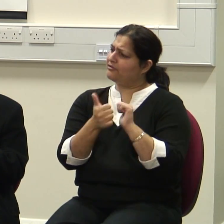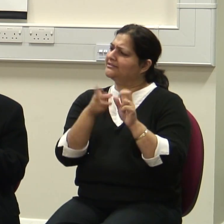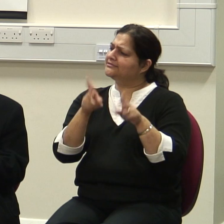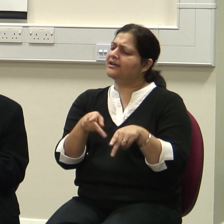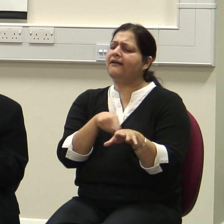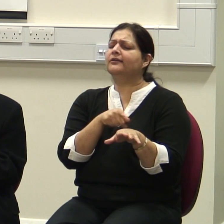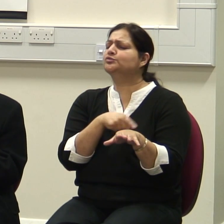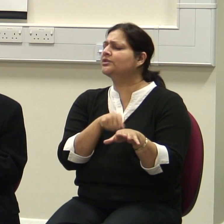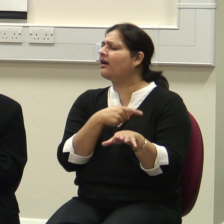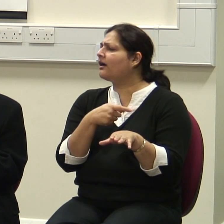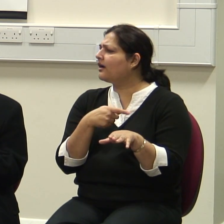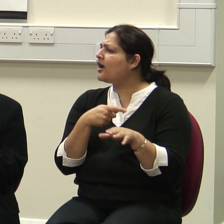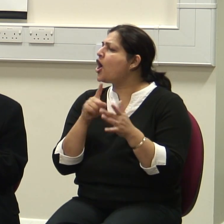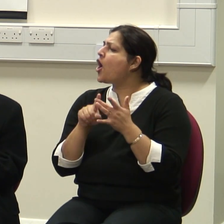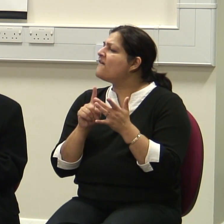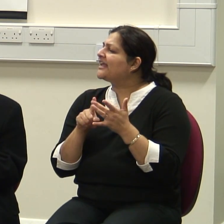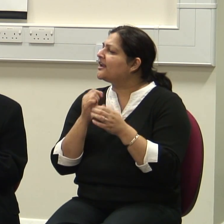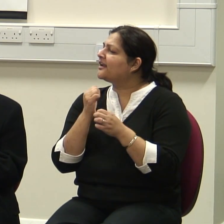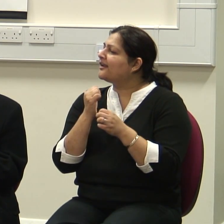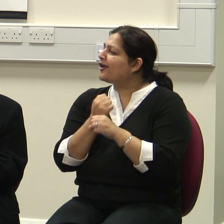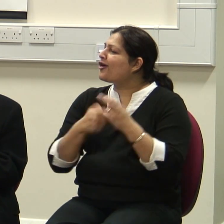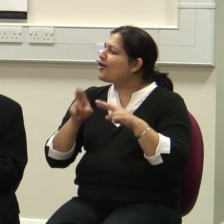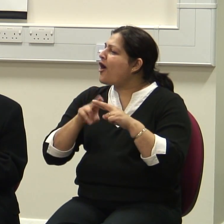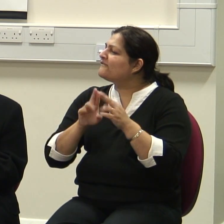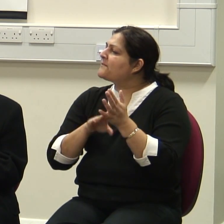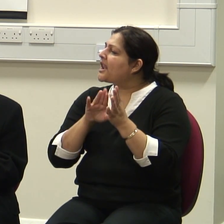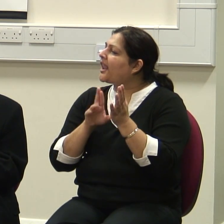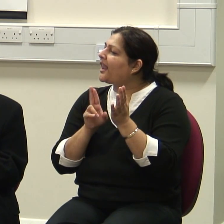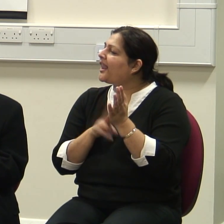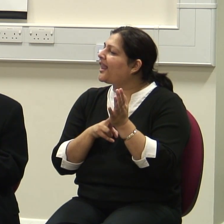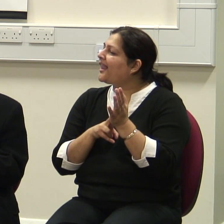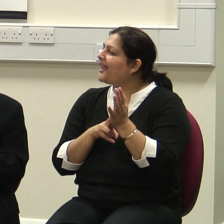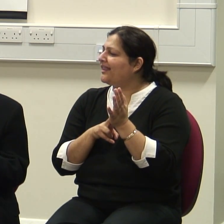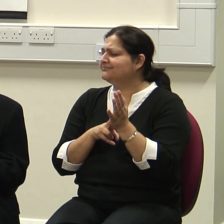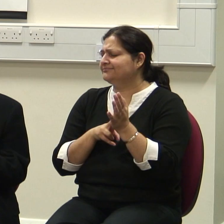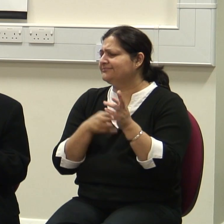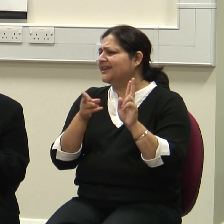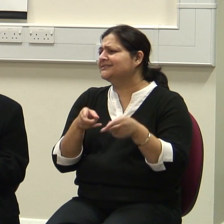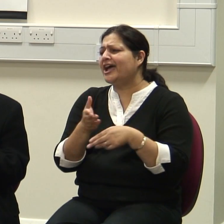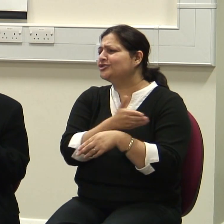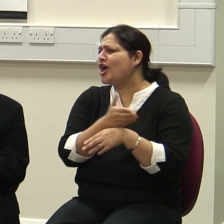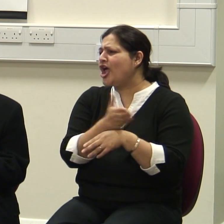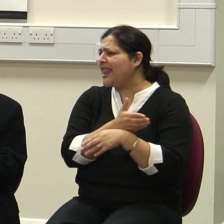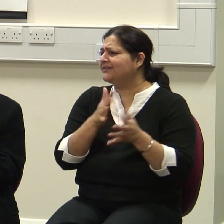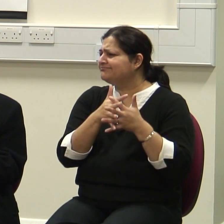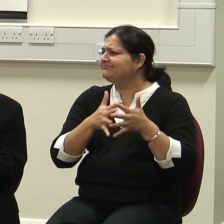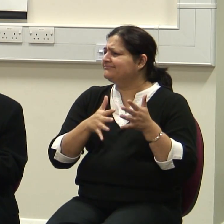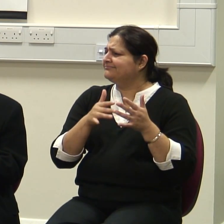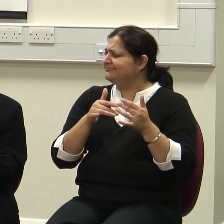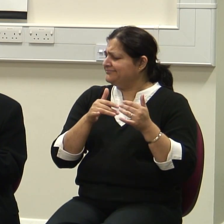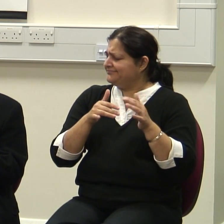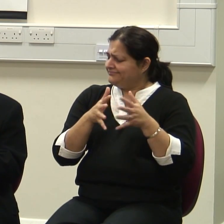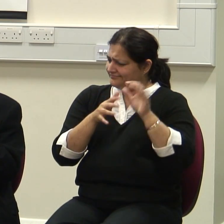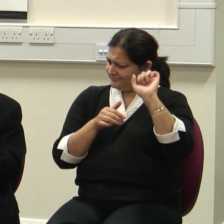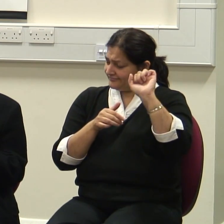young, Irvine Goffman, famous American sociologist. And many others around this subject. They